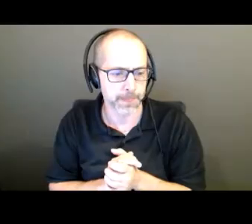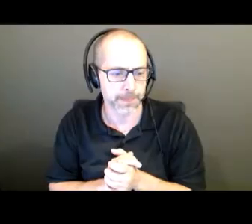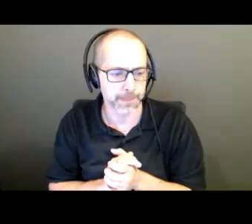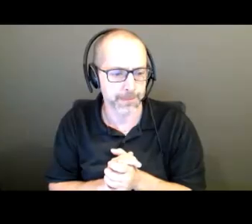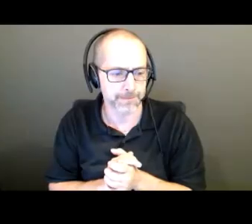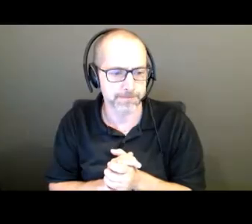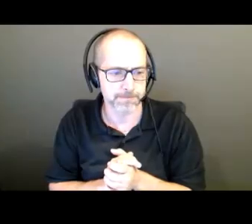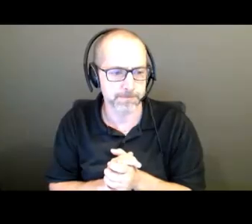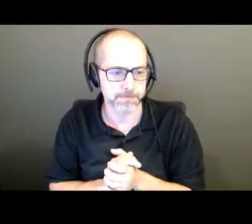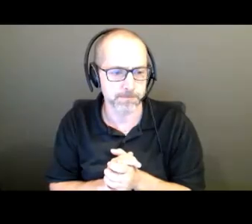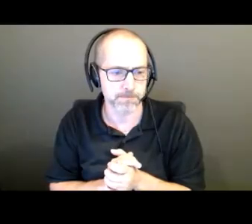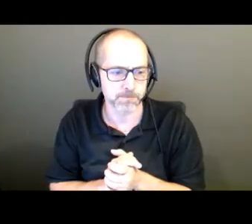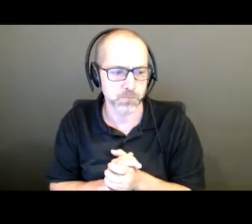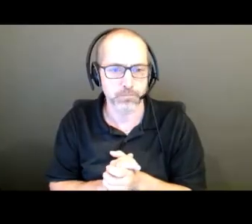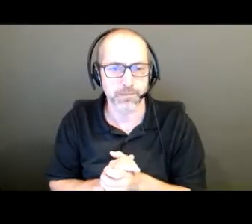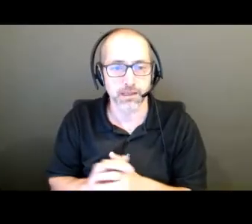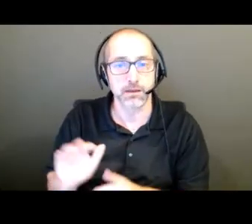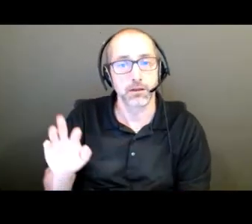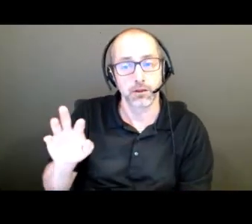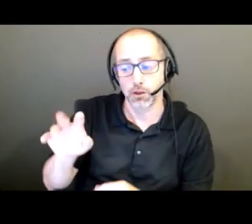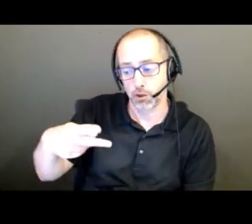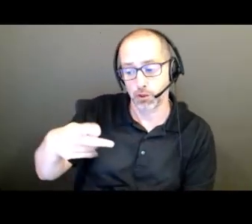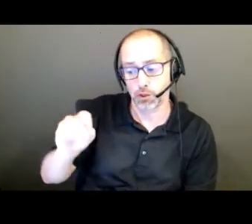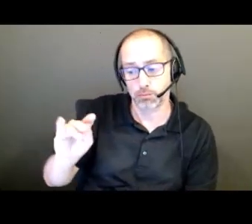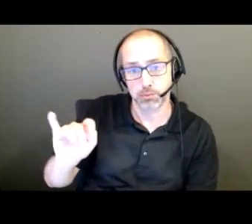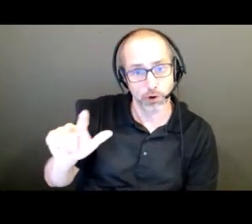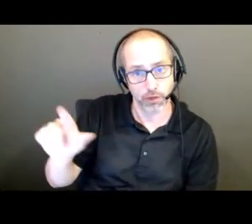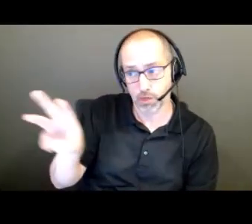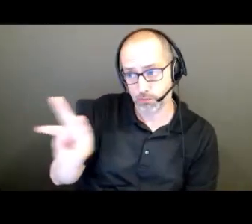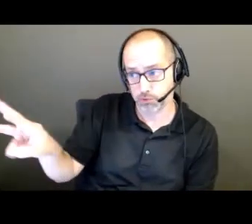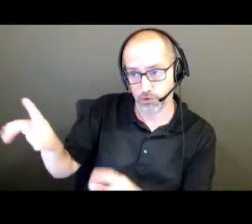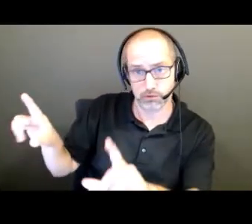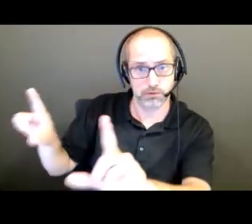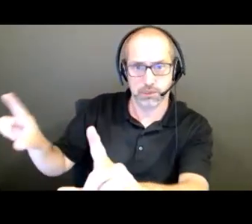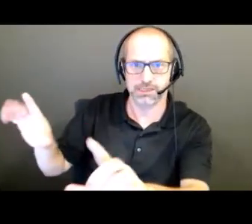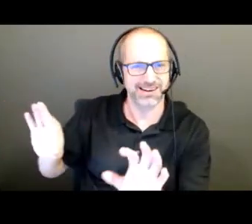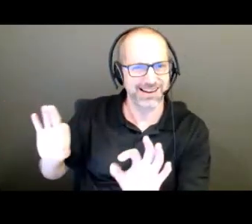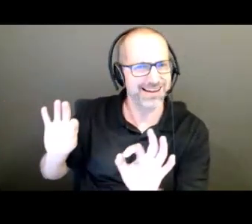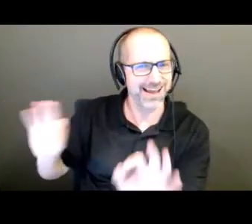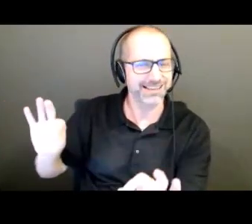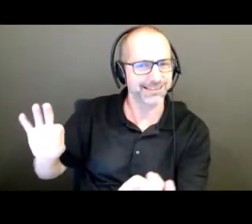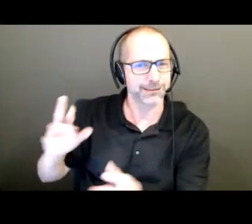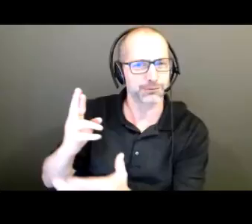While the portal itself is a really excellent resource for information, we